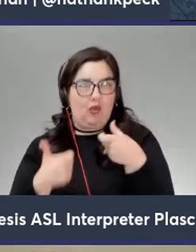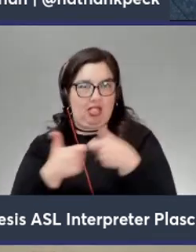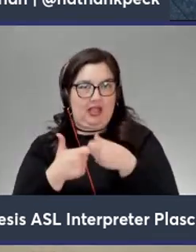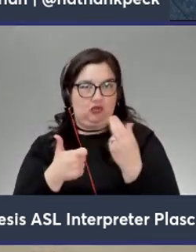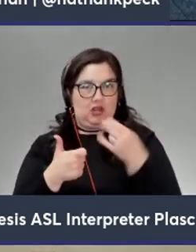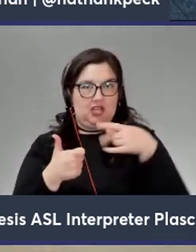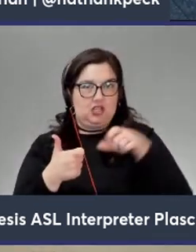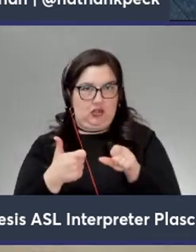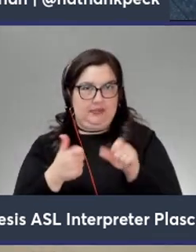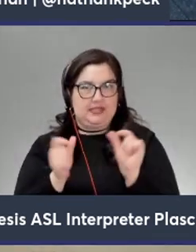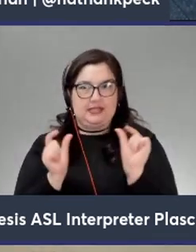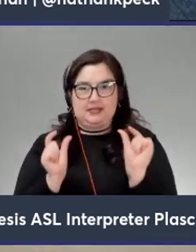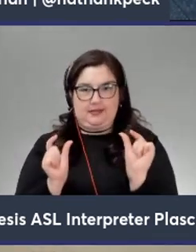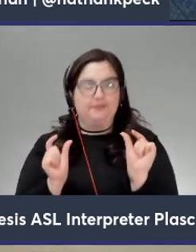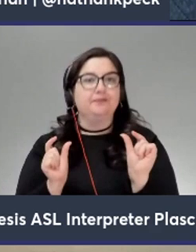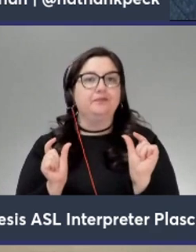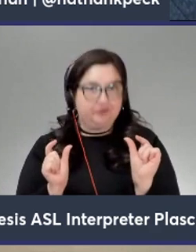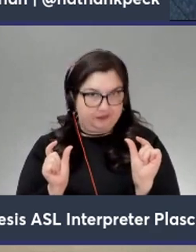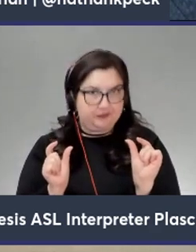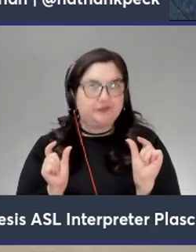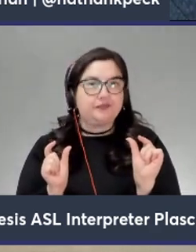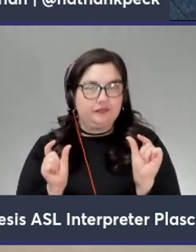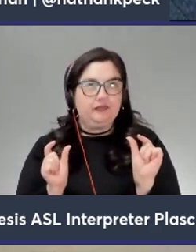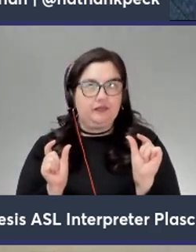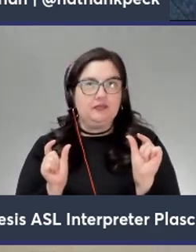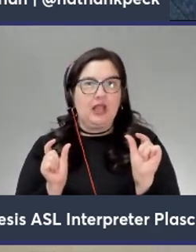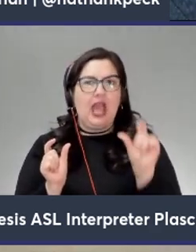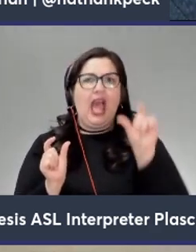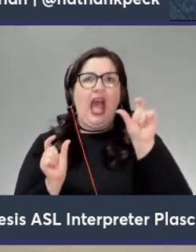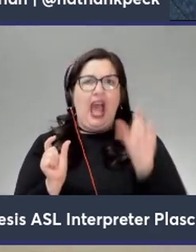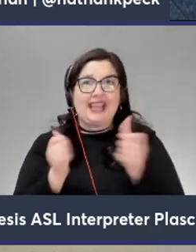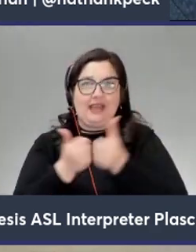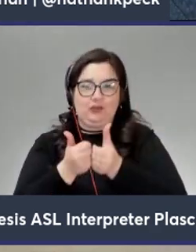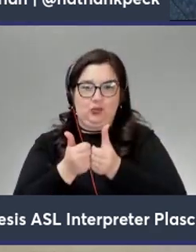and I have to separate them some way,